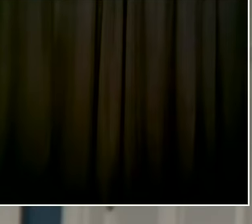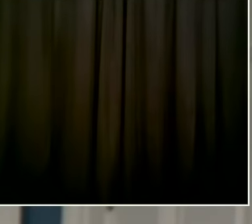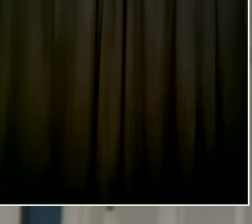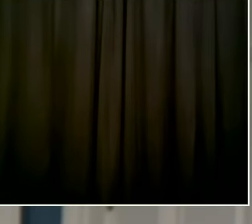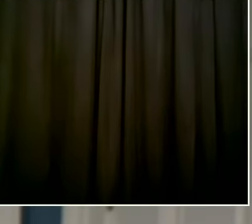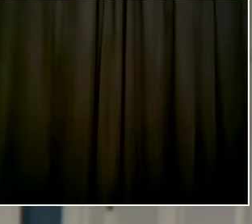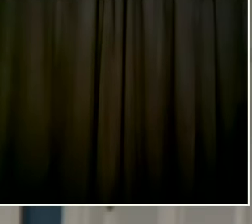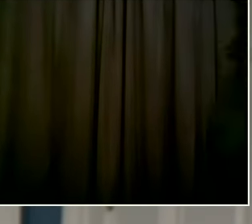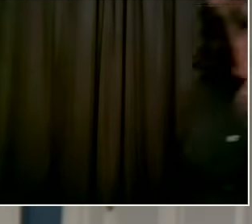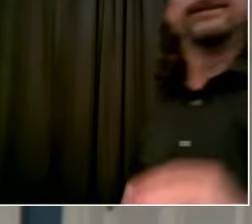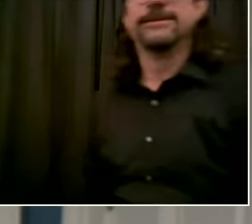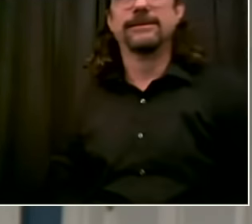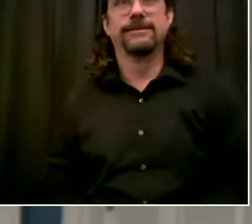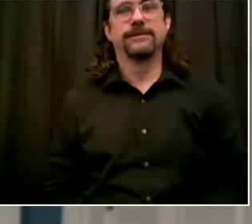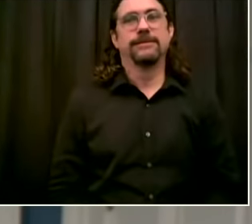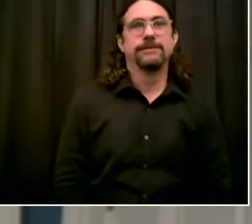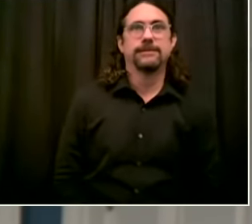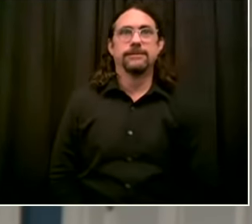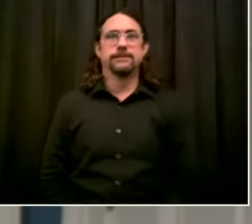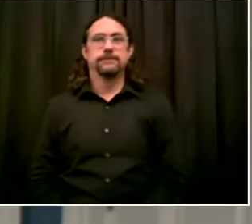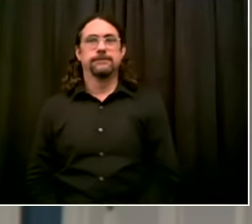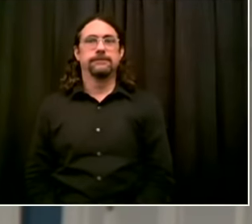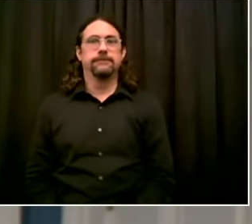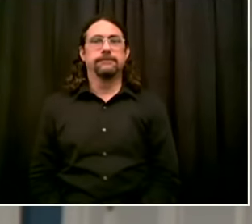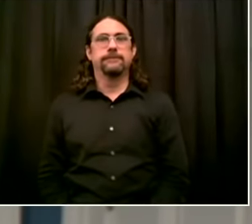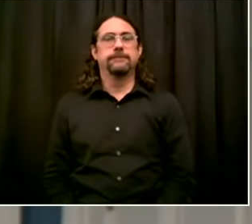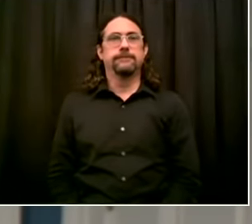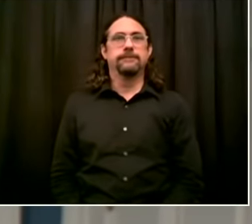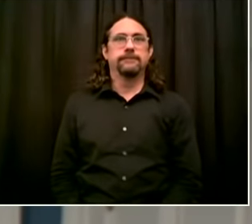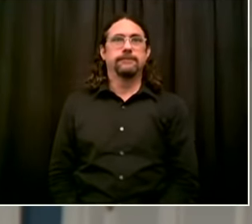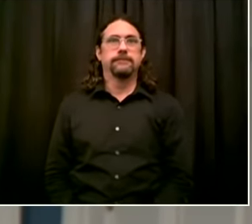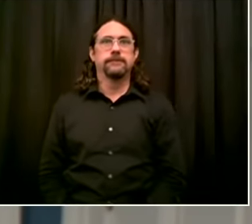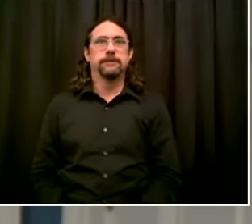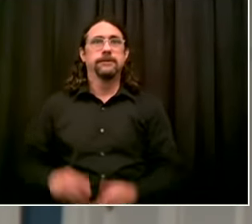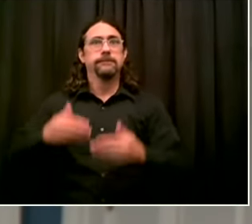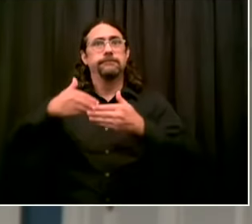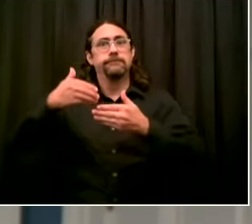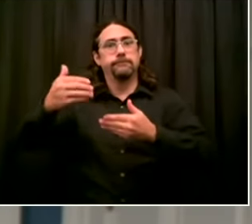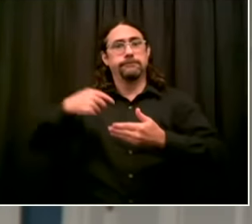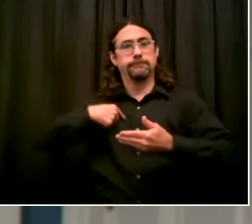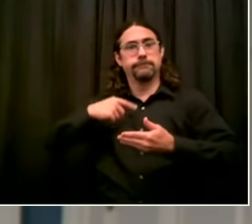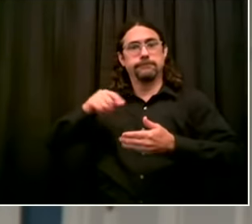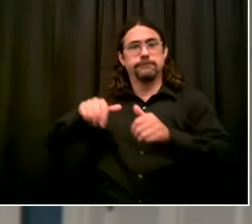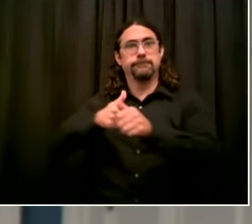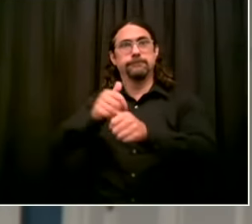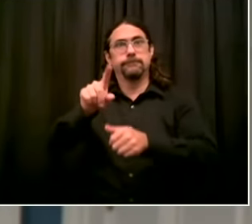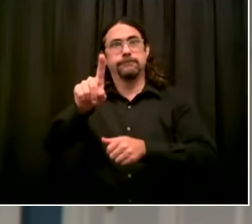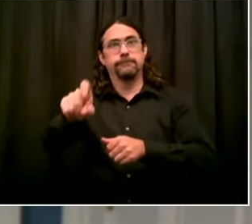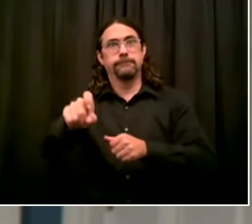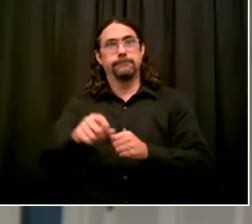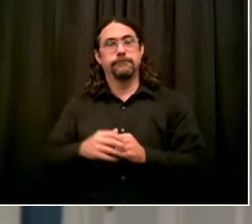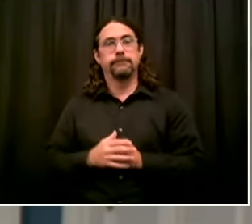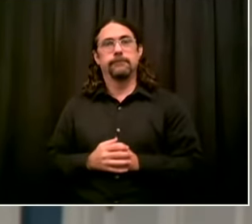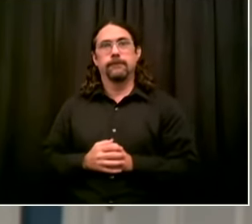ALL REMOTE THAT MEANS NO ONE IS ON CAMPUS, EVERYONE IS HOME AND LOGGING IN AND DOING THEIR WORK FROM SOMEWHERE ELSE.